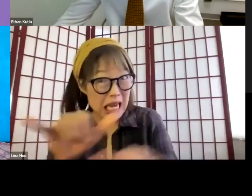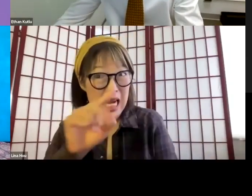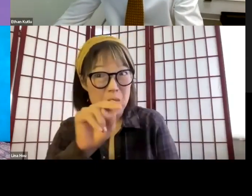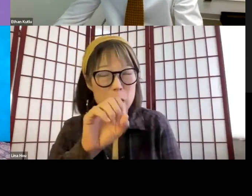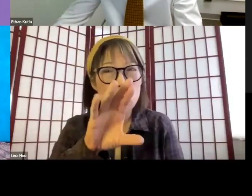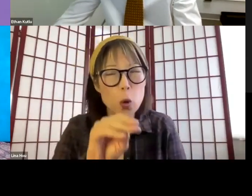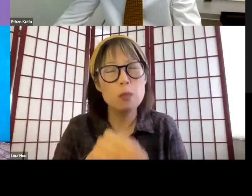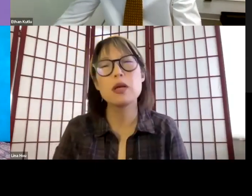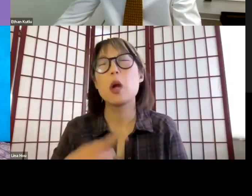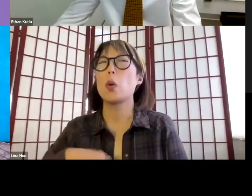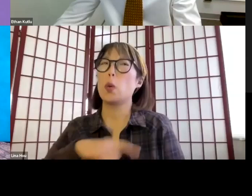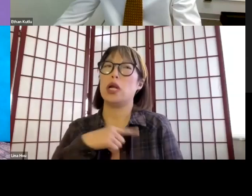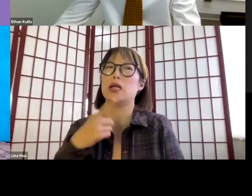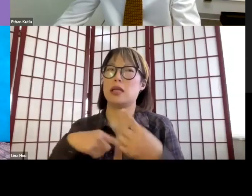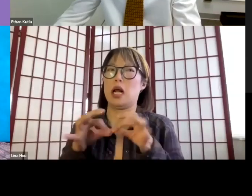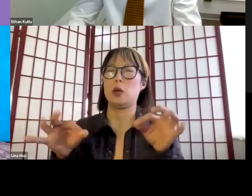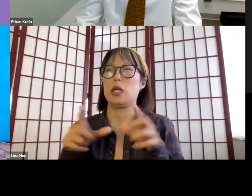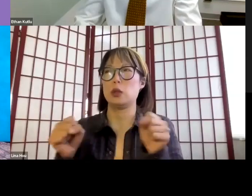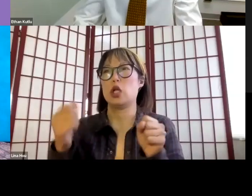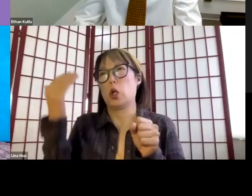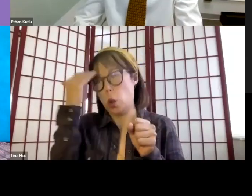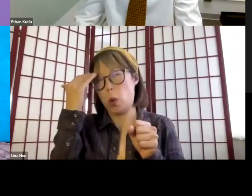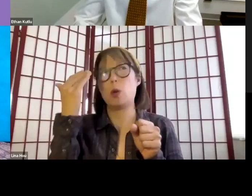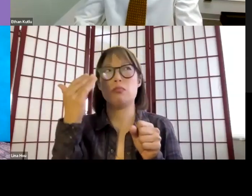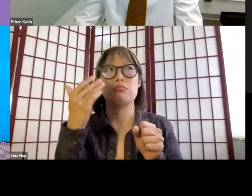And also the same norm.